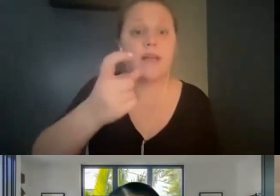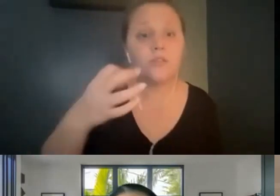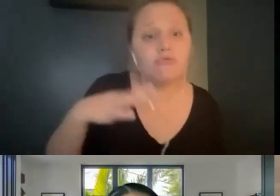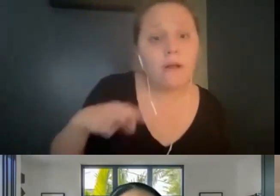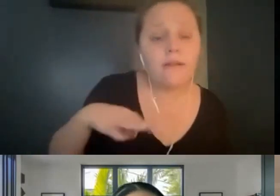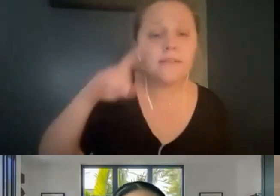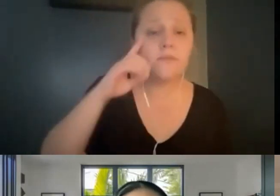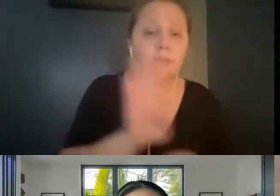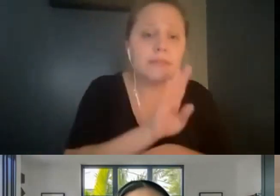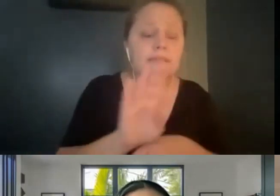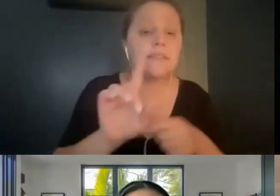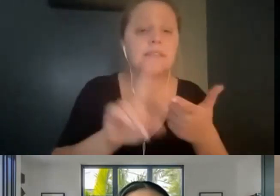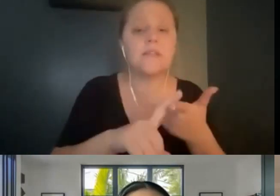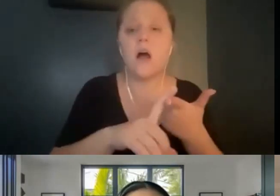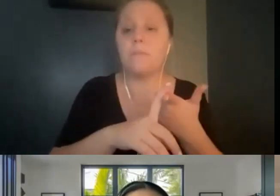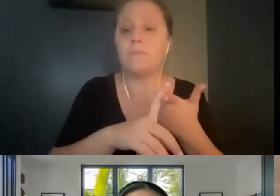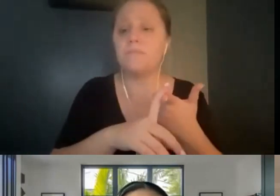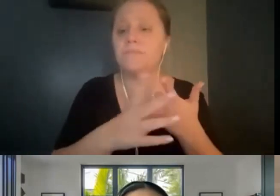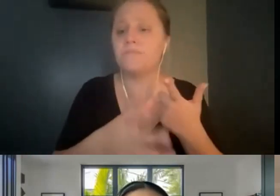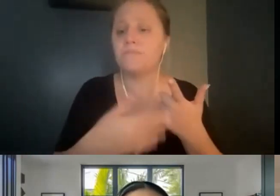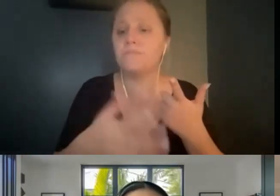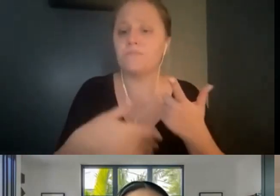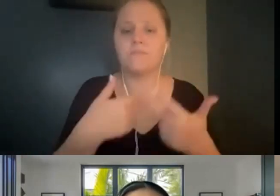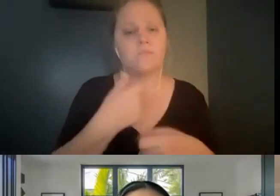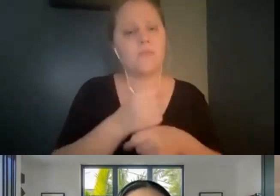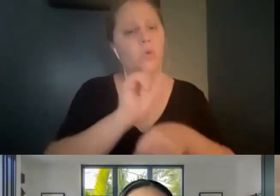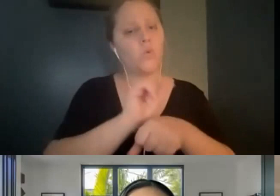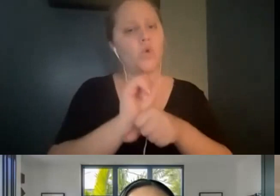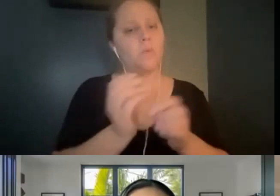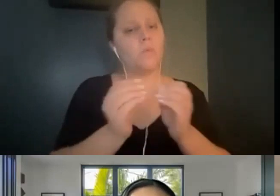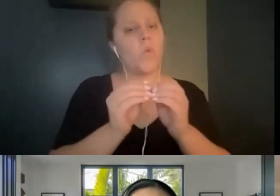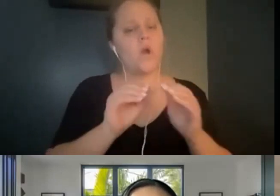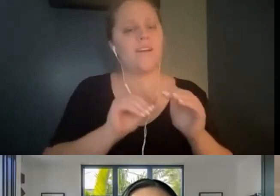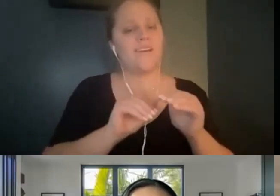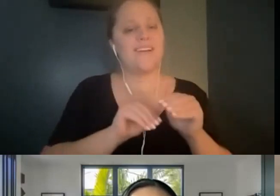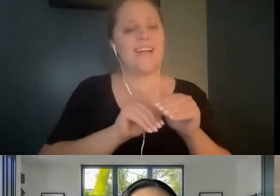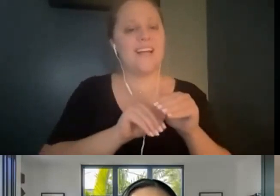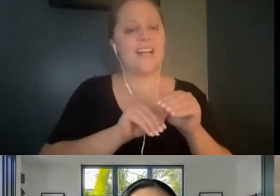into in order to make workplaces accessible and things, but, you know,